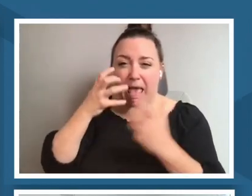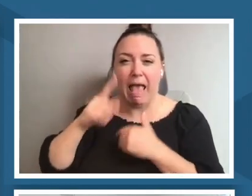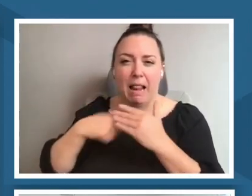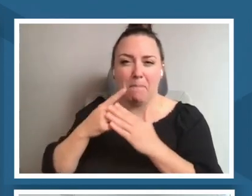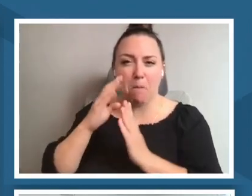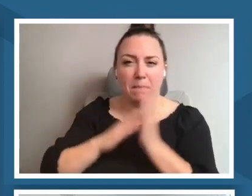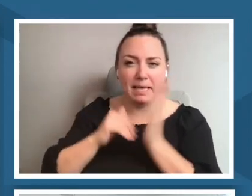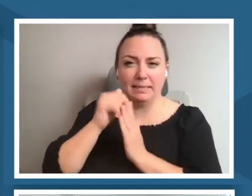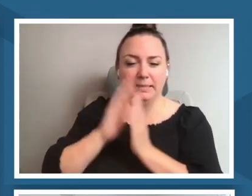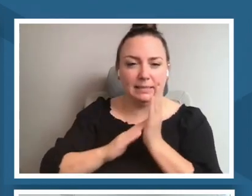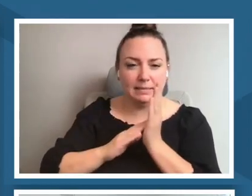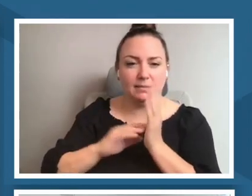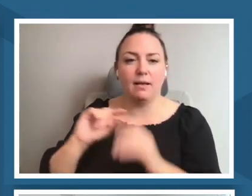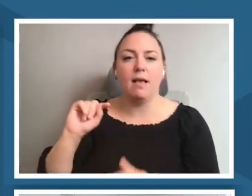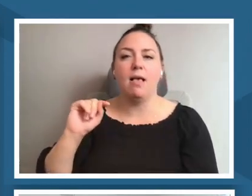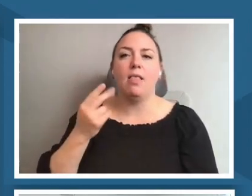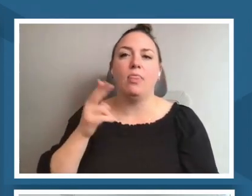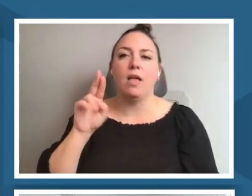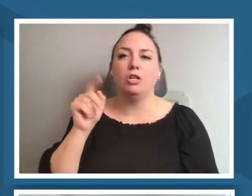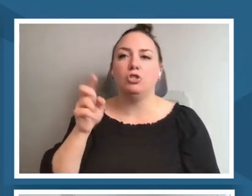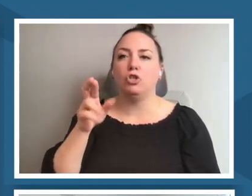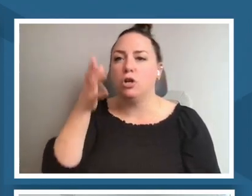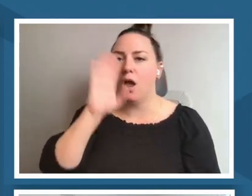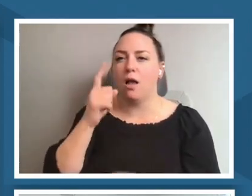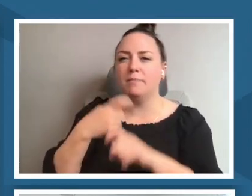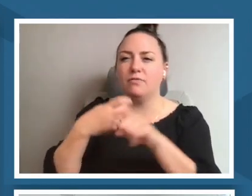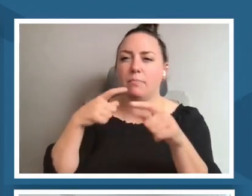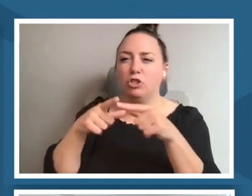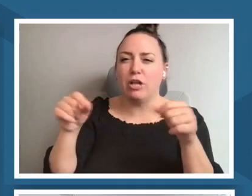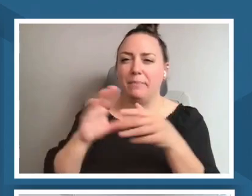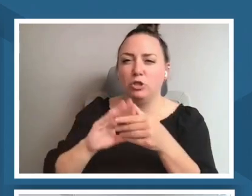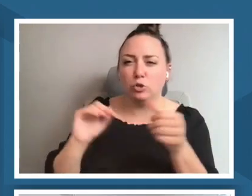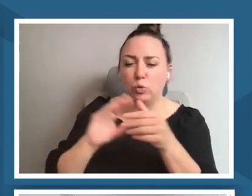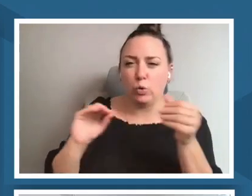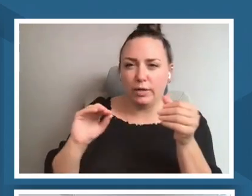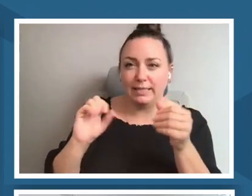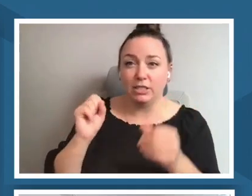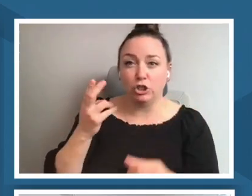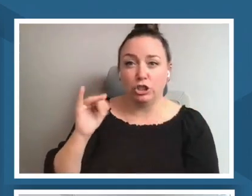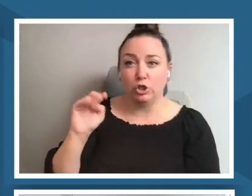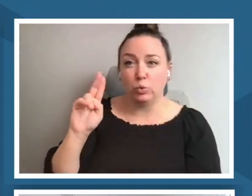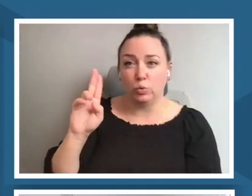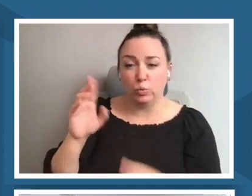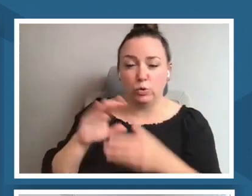shinto stories the thunder god being the deity who